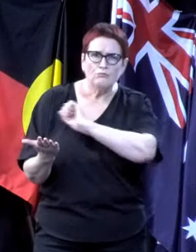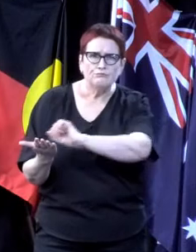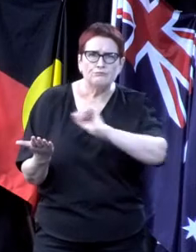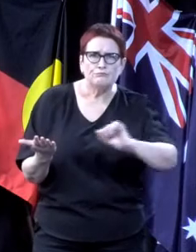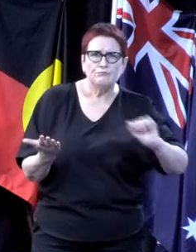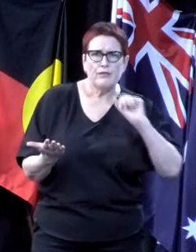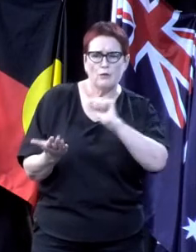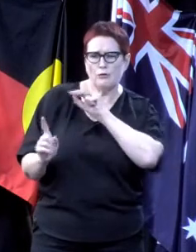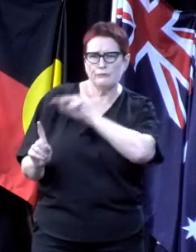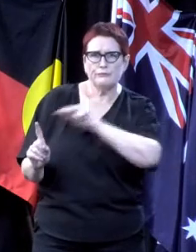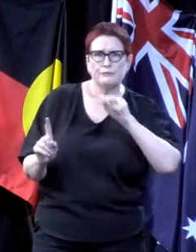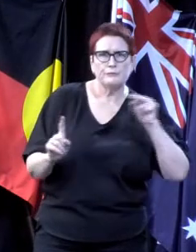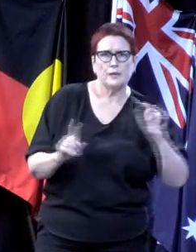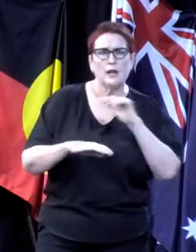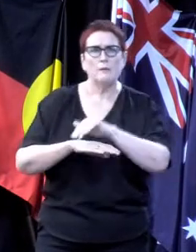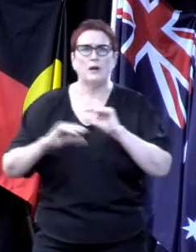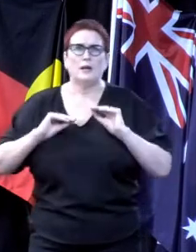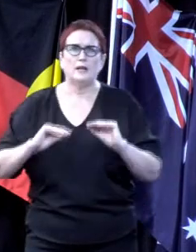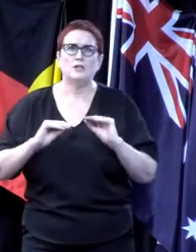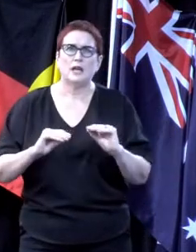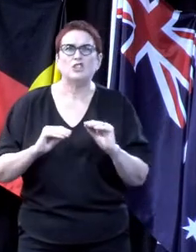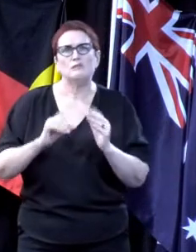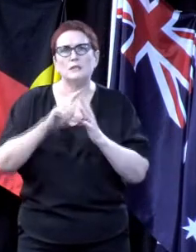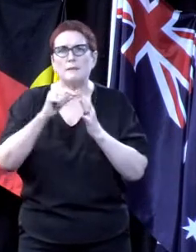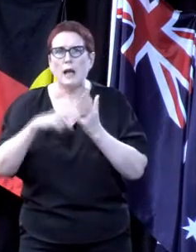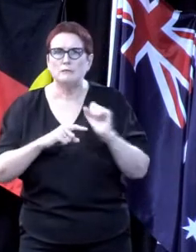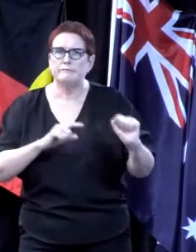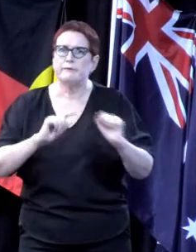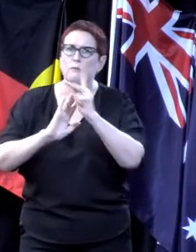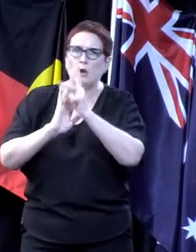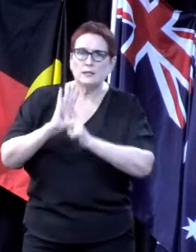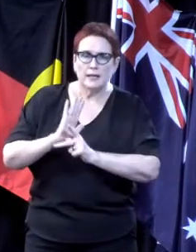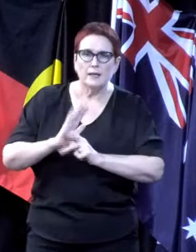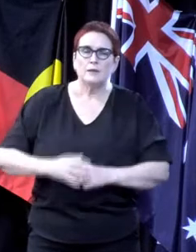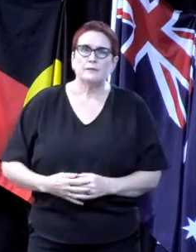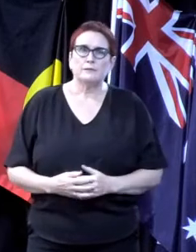about the Education Department's policies and the way in which it works